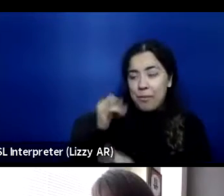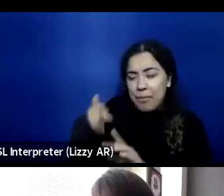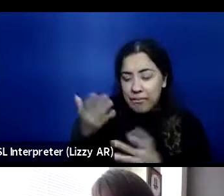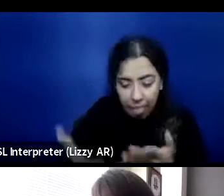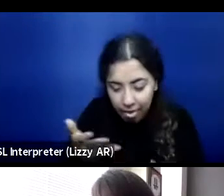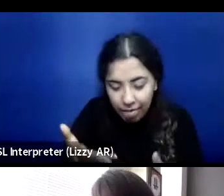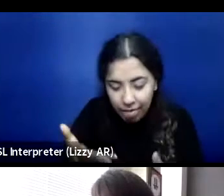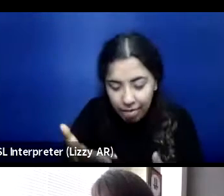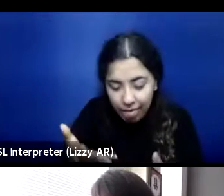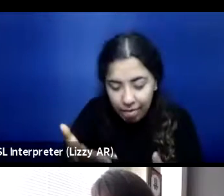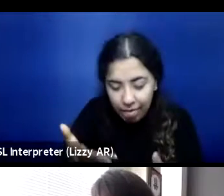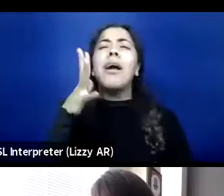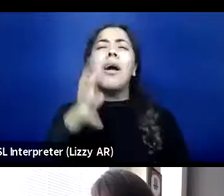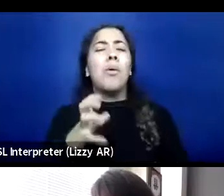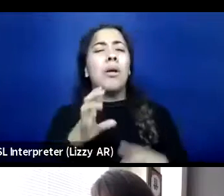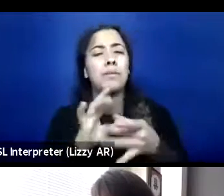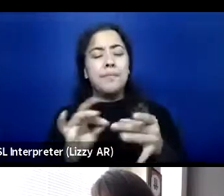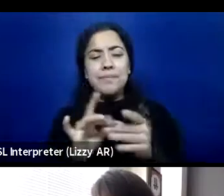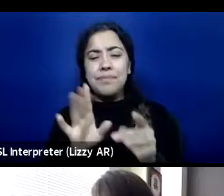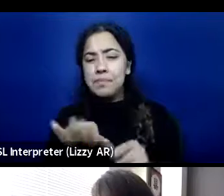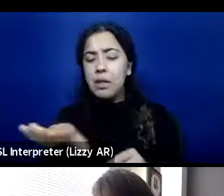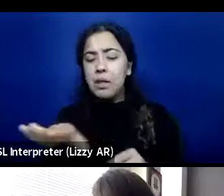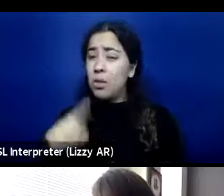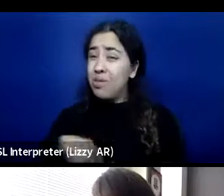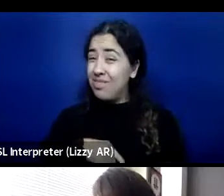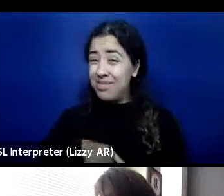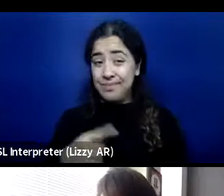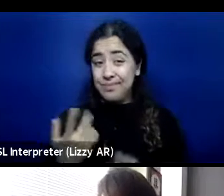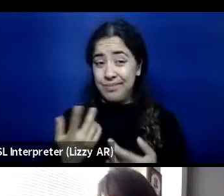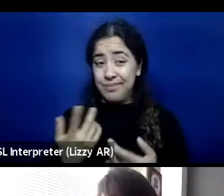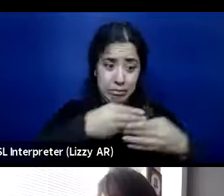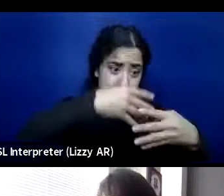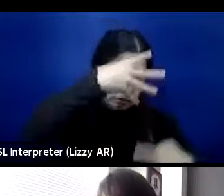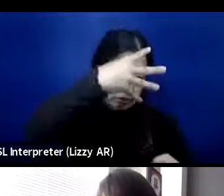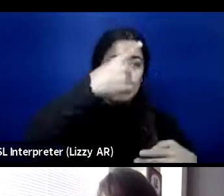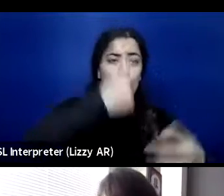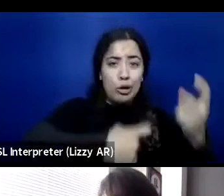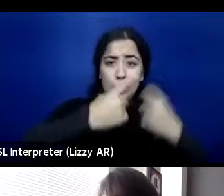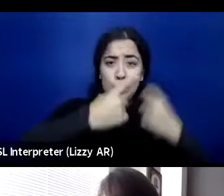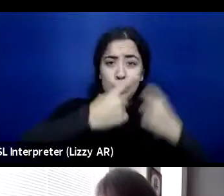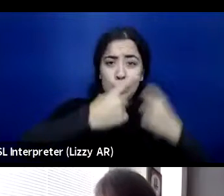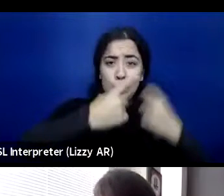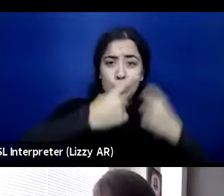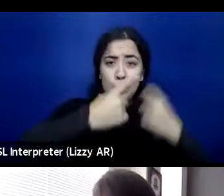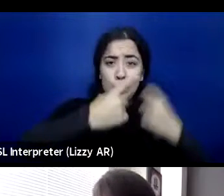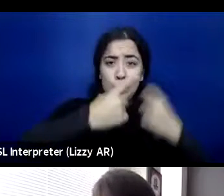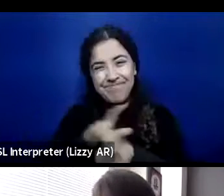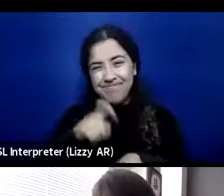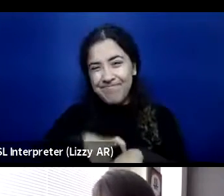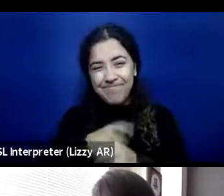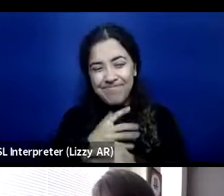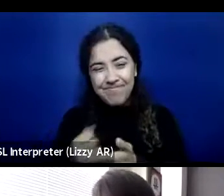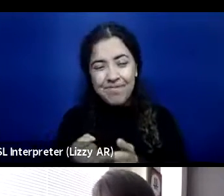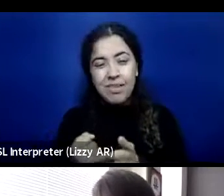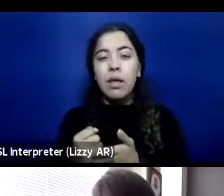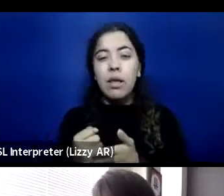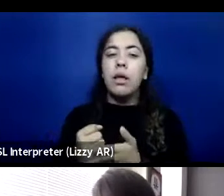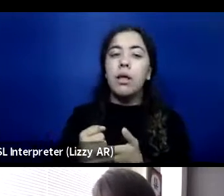we're not gonna have time to do all of the questions but I am enabling... really wants to make sure that it captures your question.